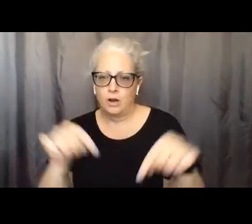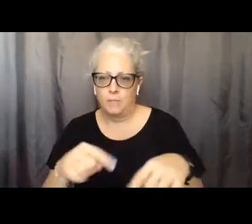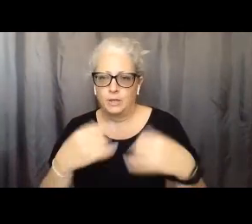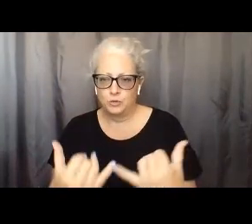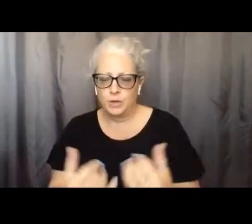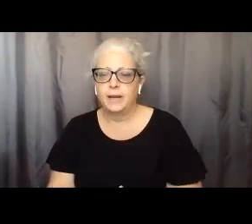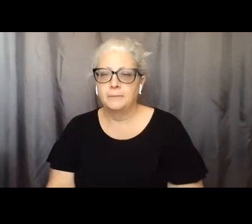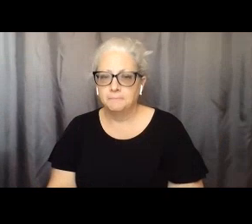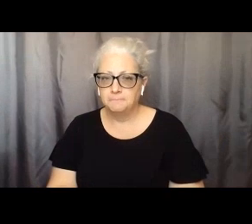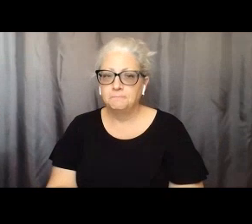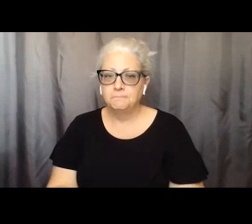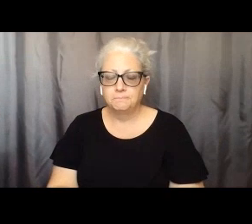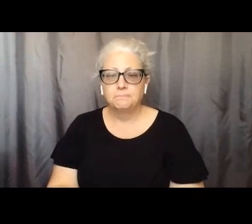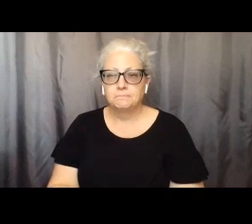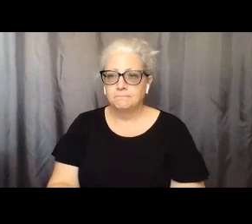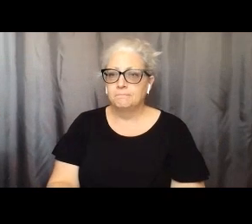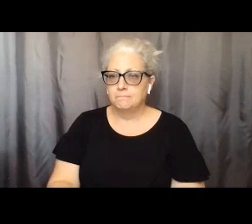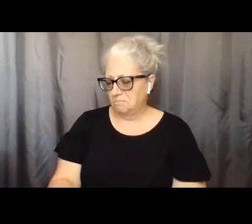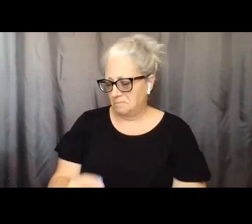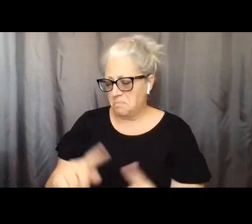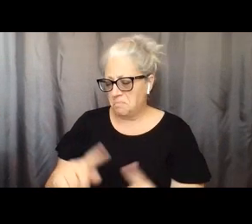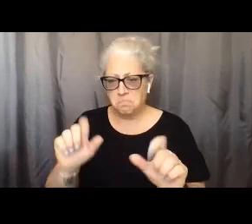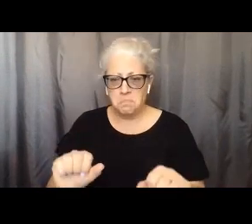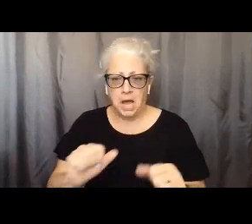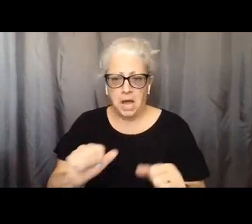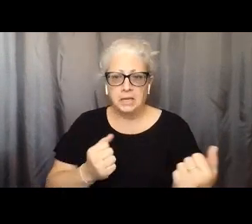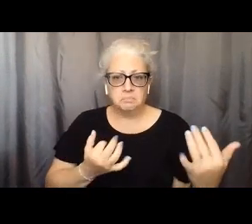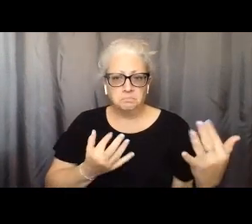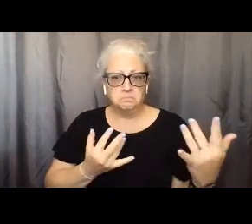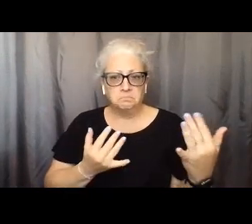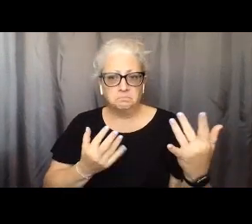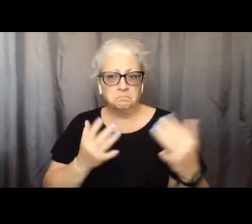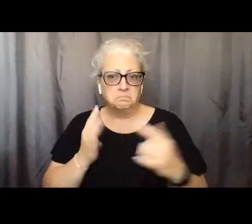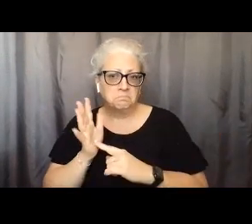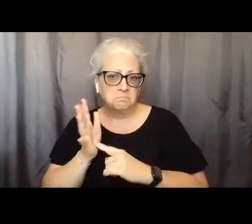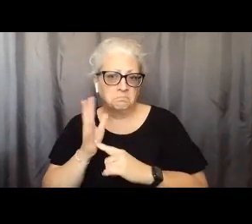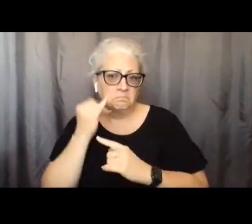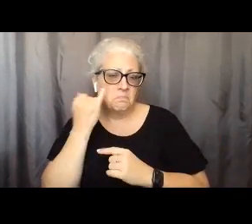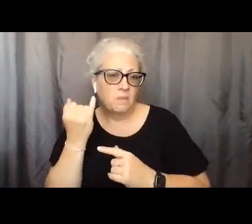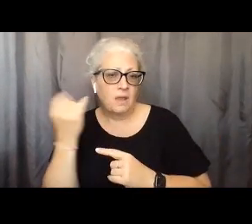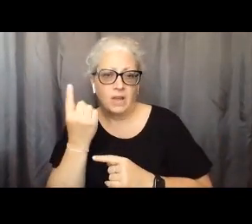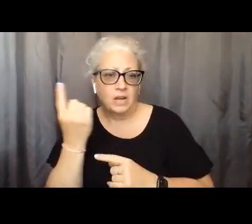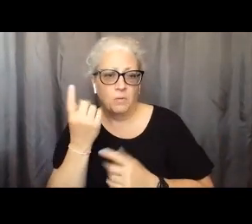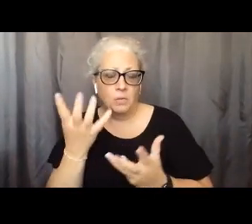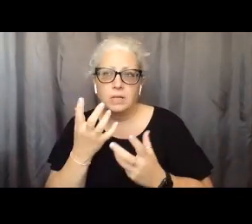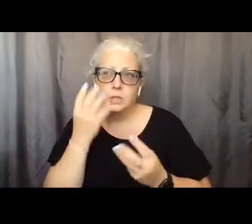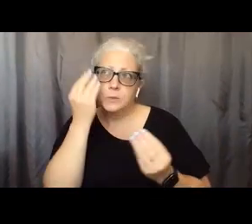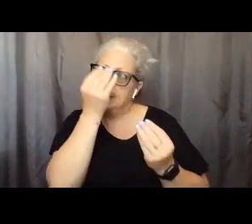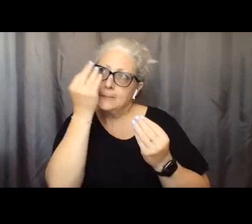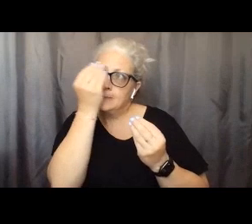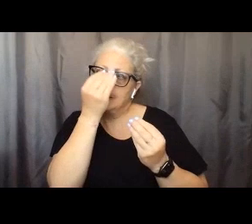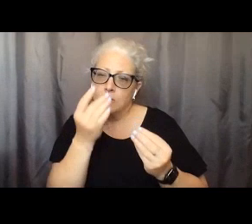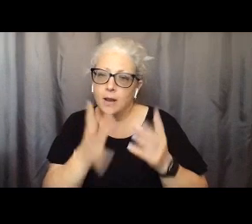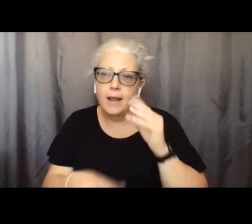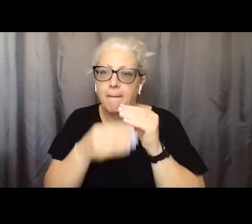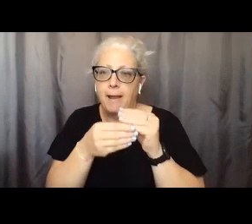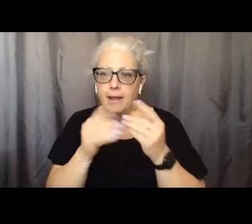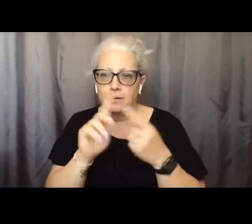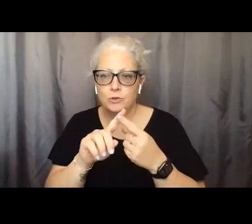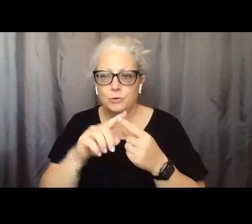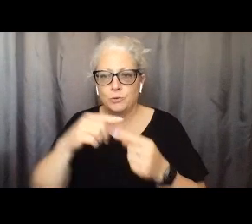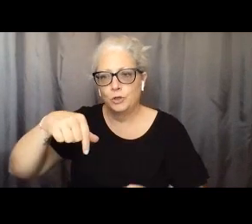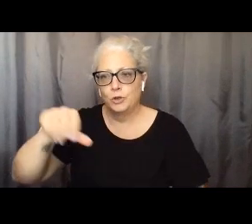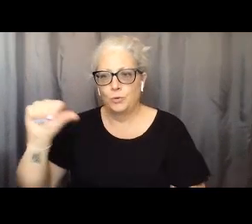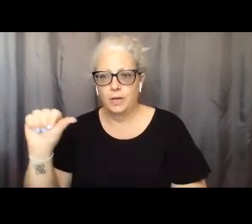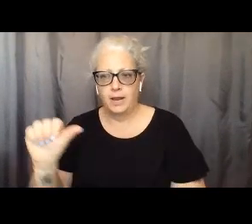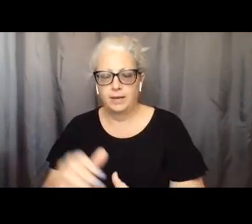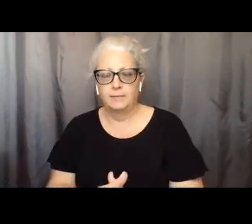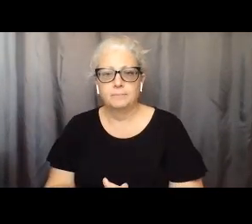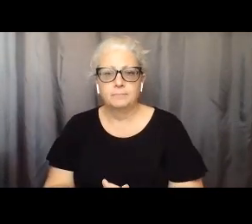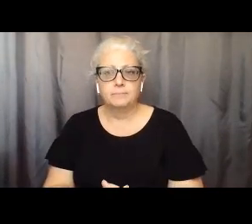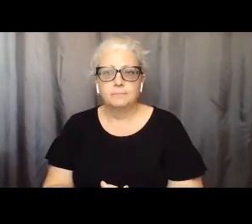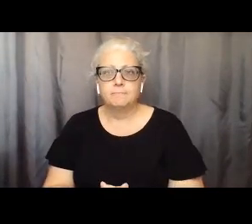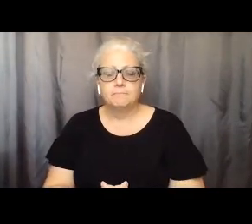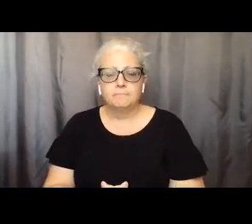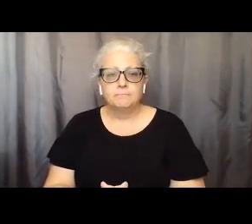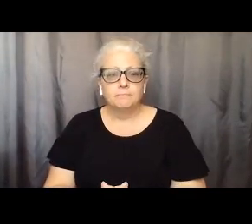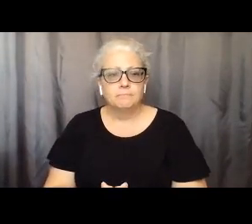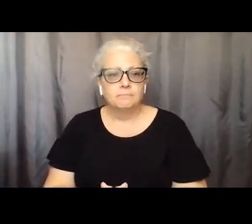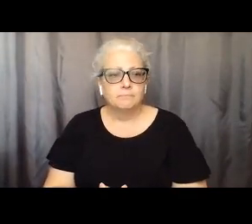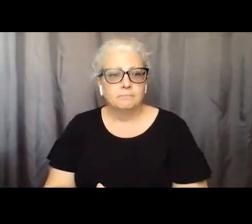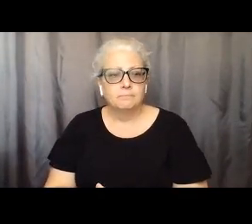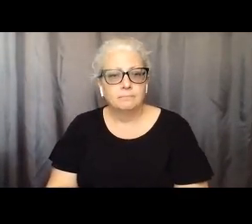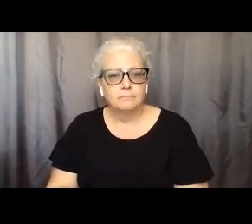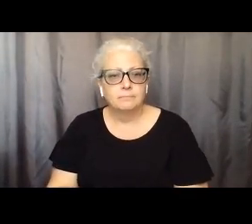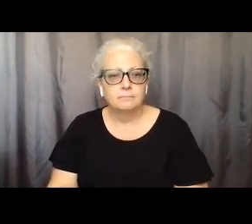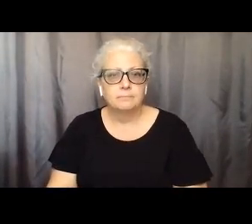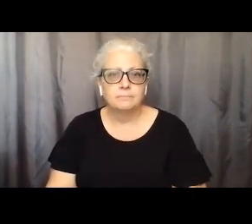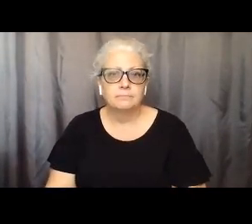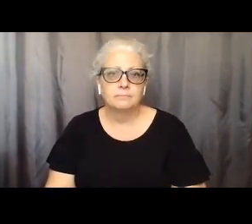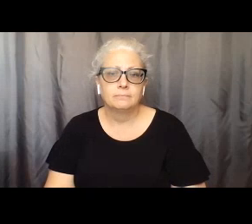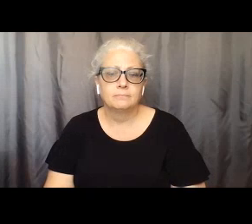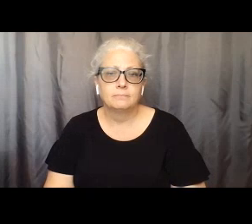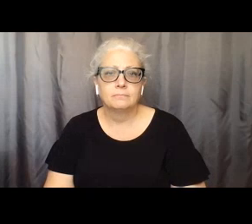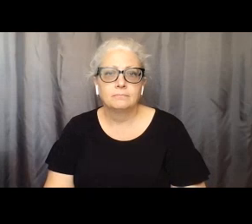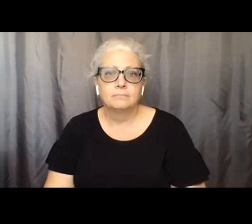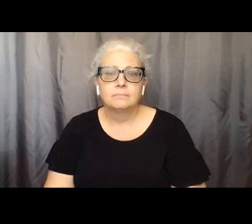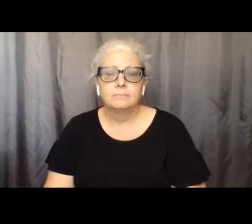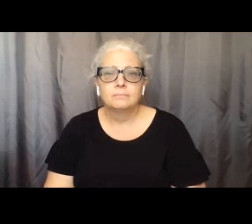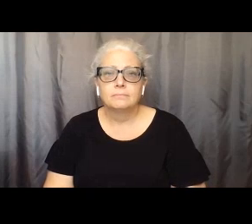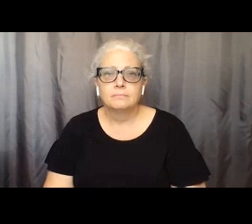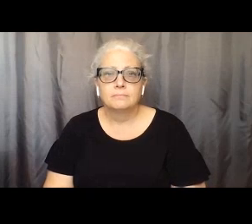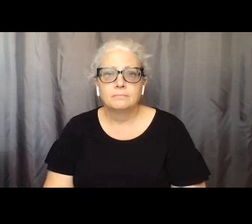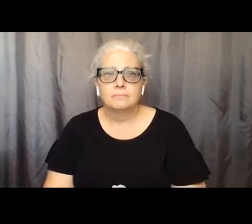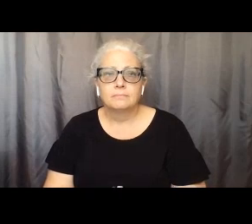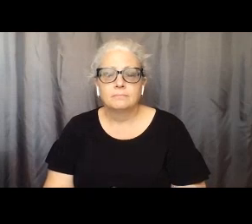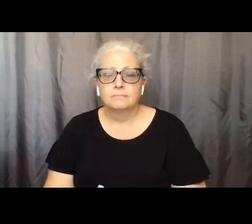I can hang out for a little bit if anybody would like to add anything to the Q&A.